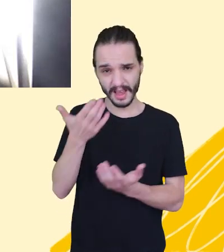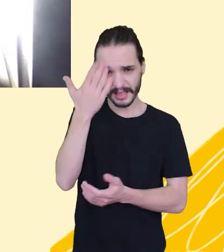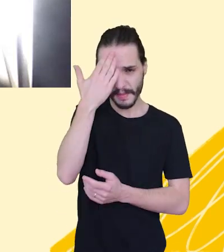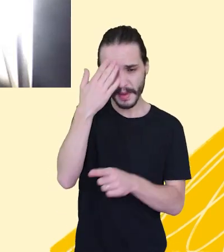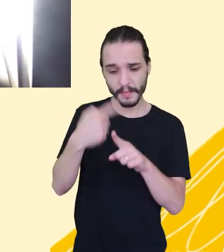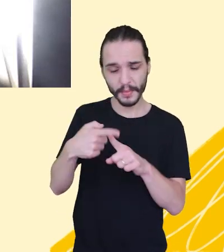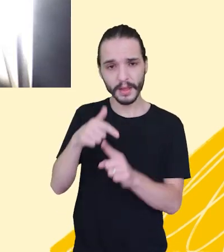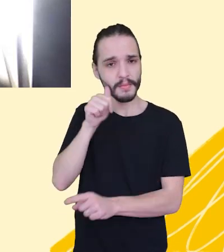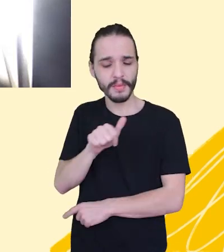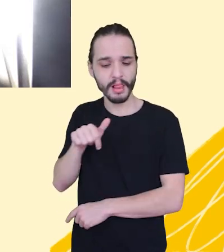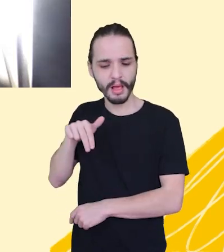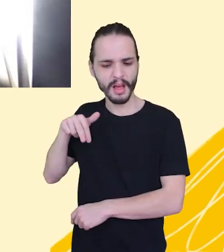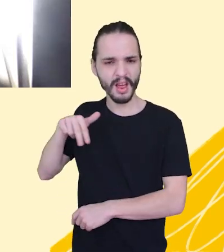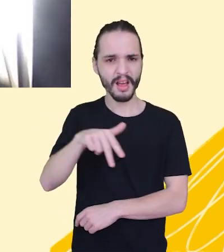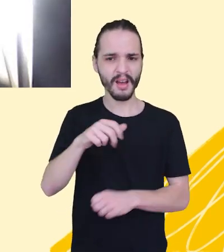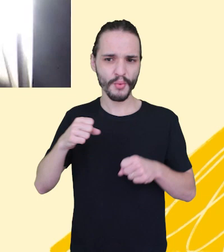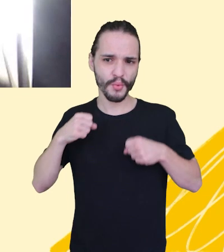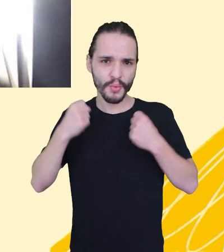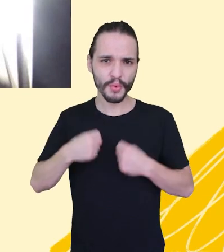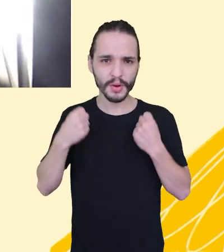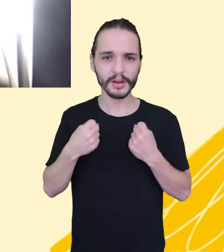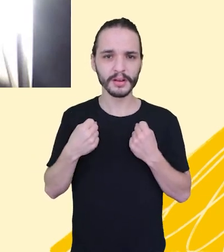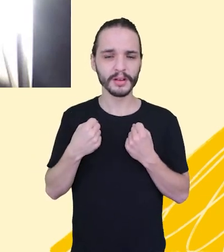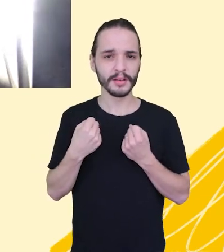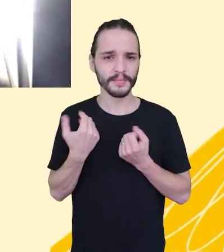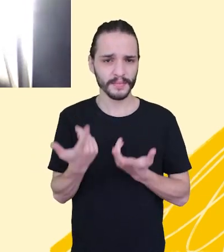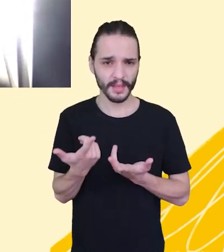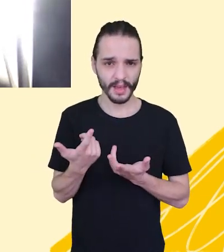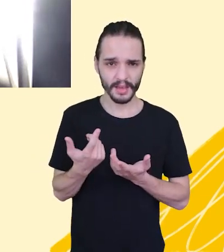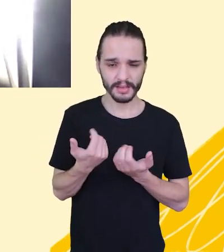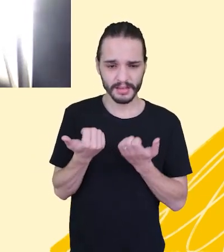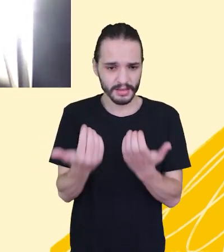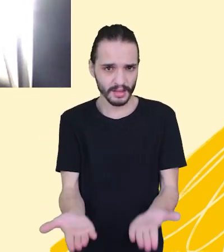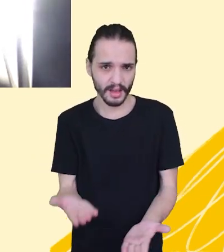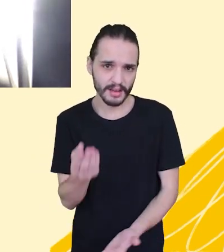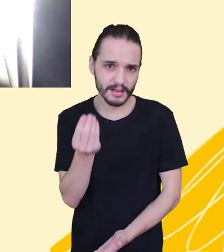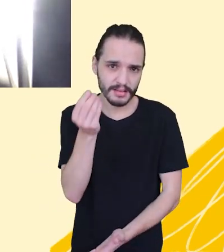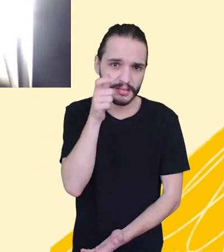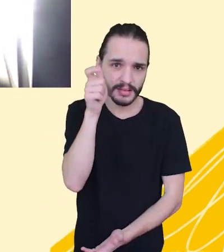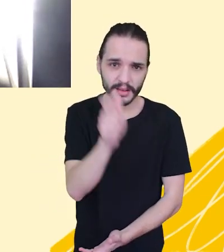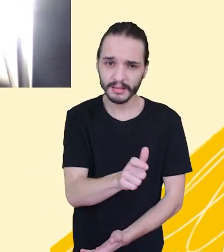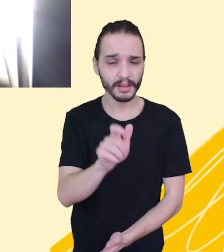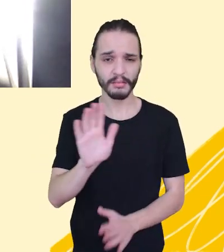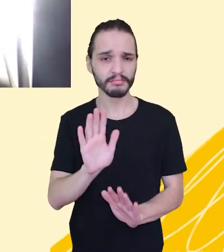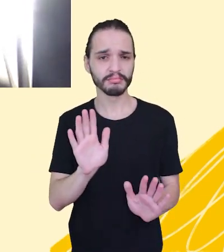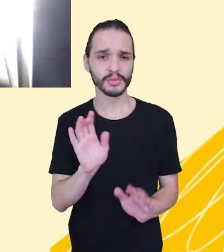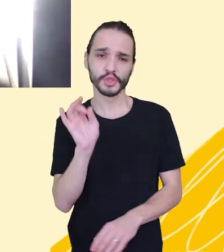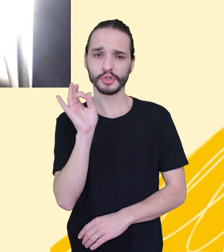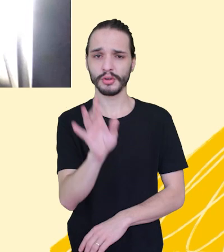in terms of creating an interest? Just an interest. And then itís not that I tell nothing.